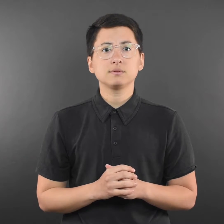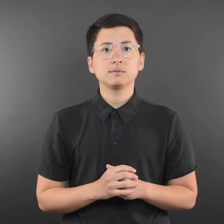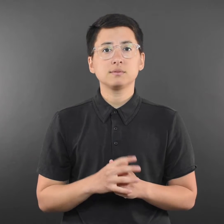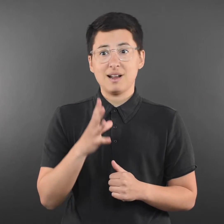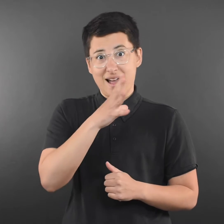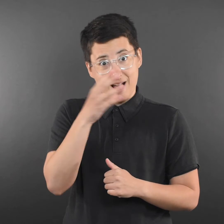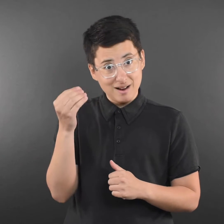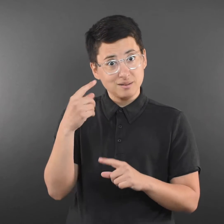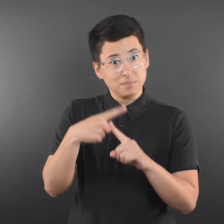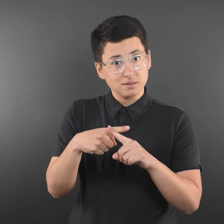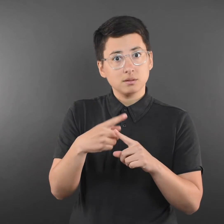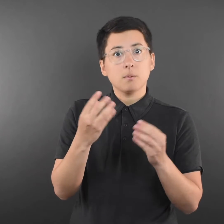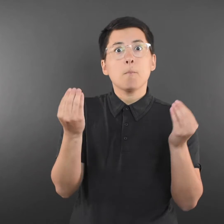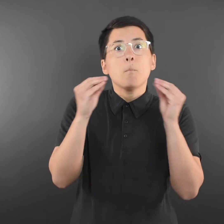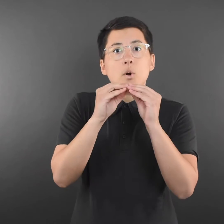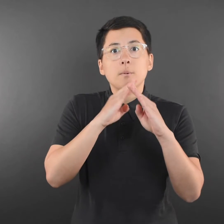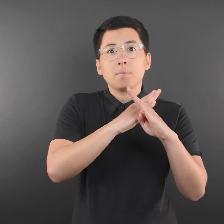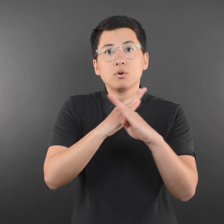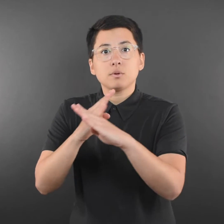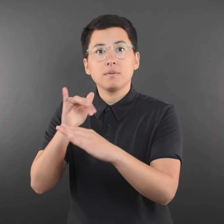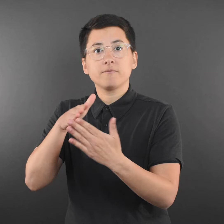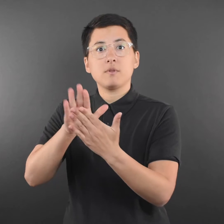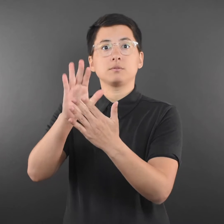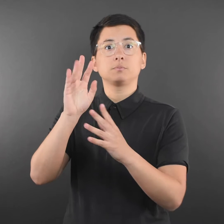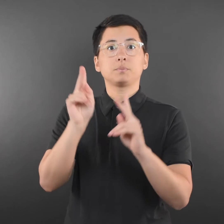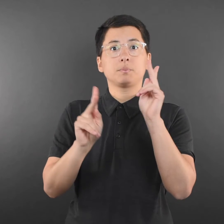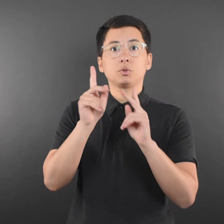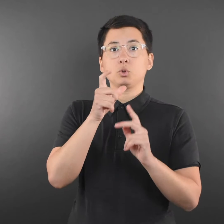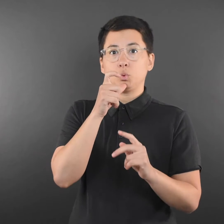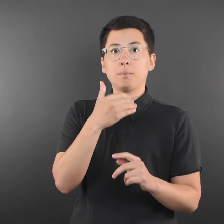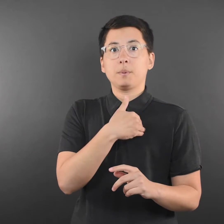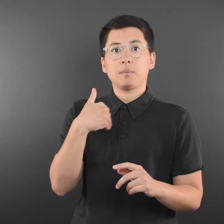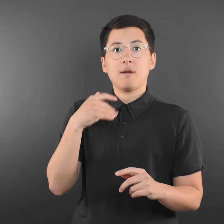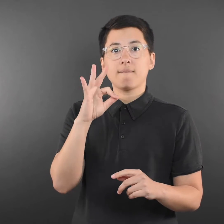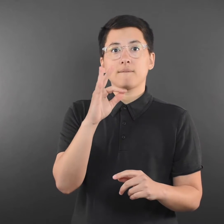and the added barriers faced by people who are members of more than one community.